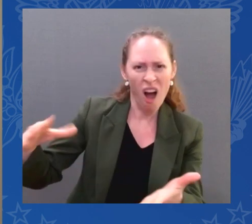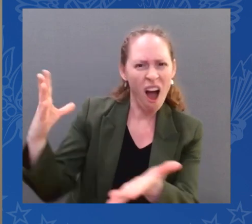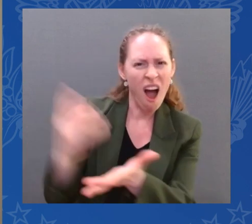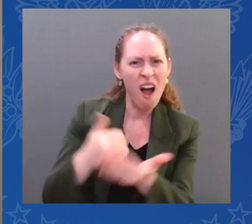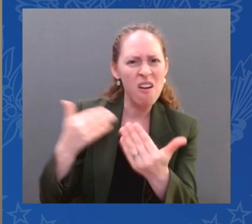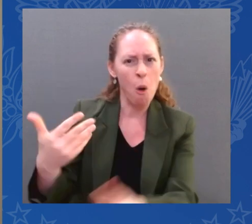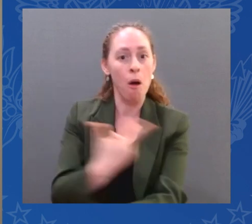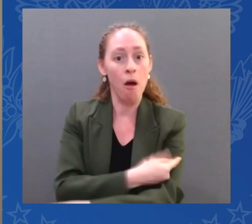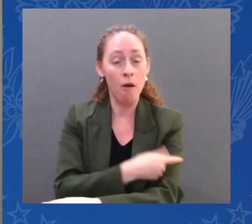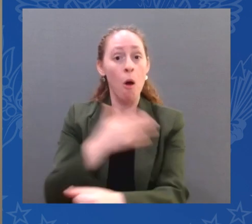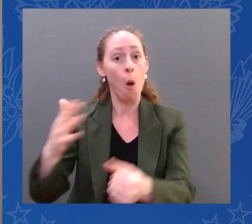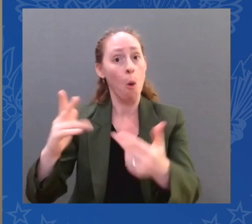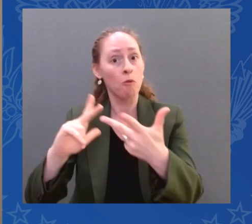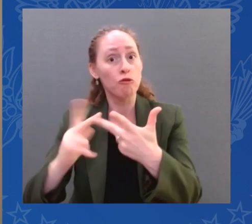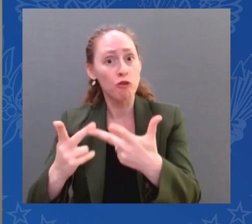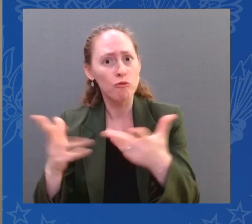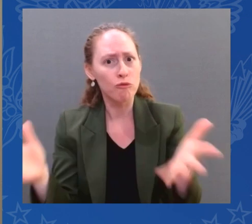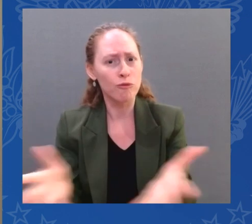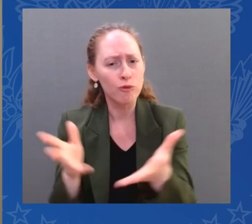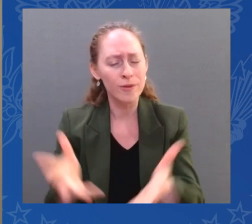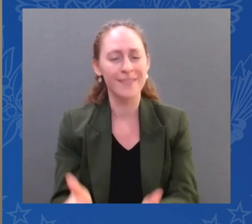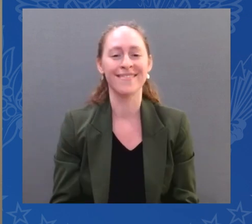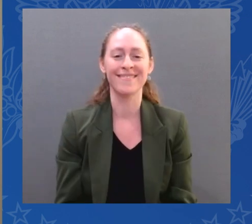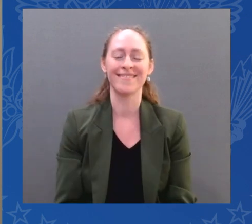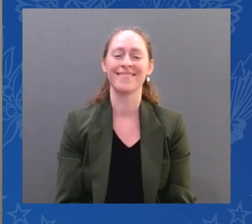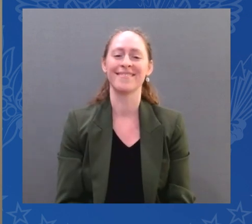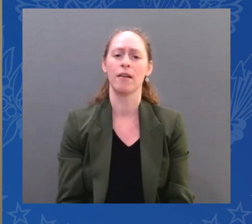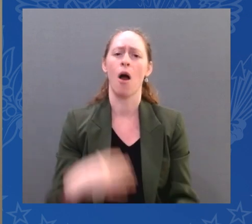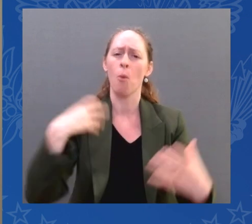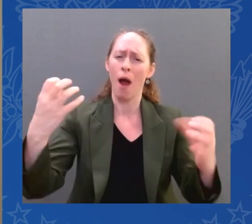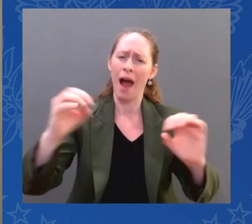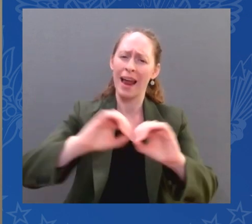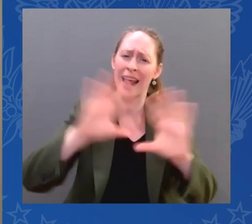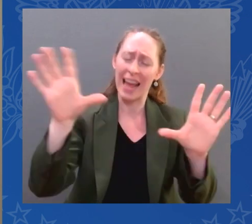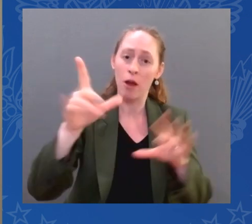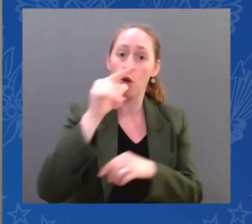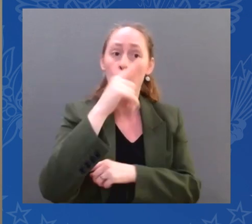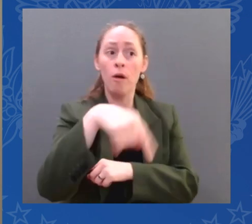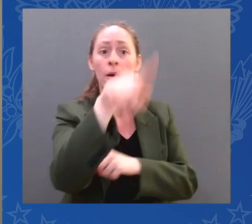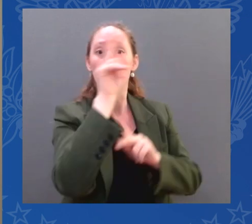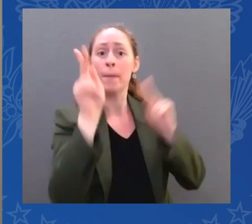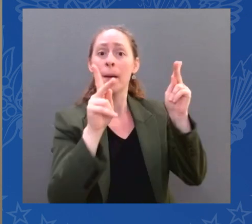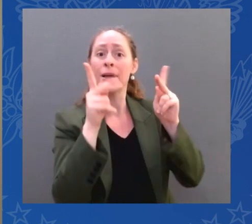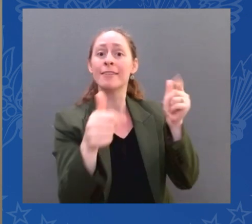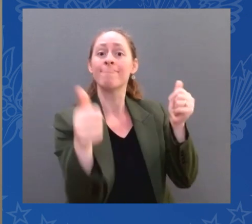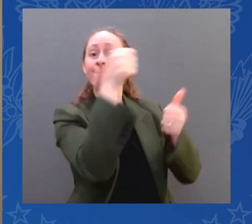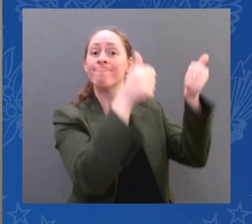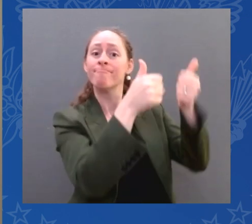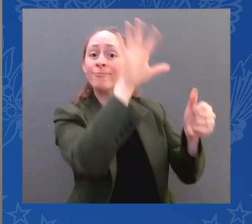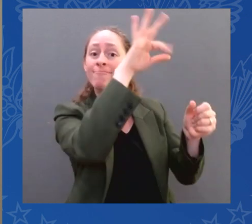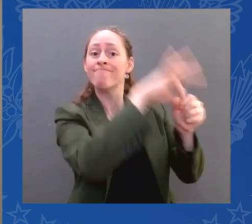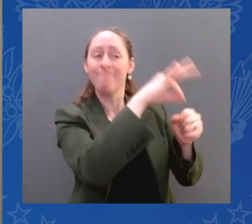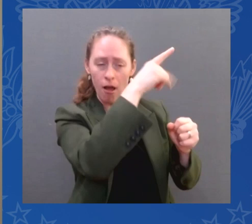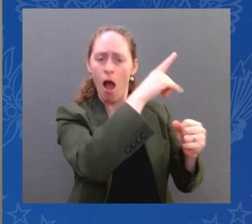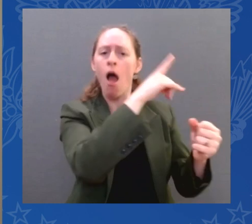And let's be clear: Elected officials shouldn't get in the way and make it more difficult for parents who want their children to be vaccinated,